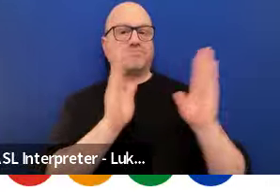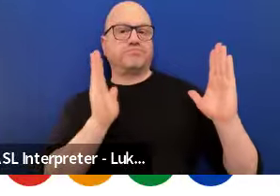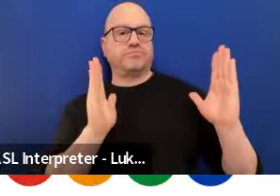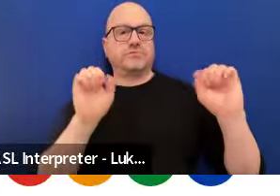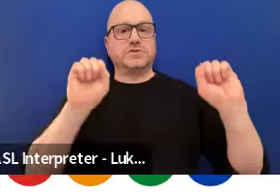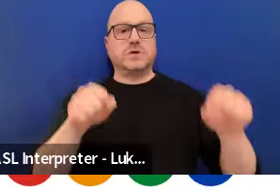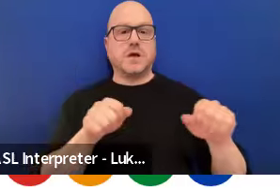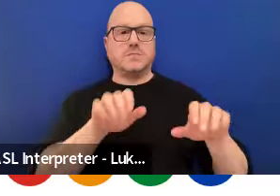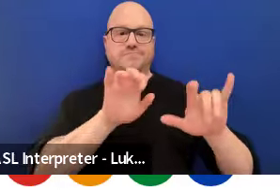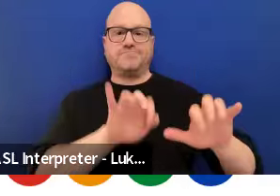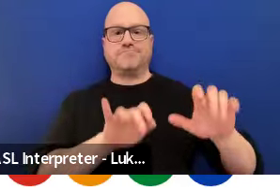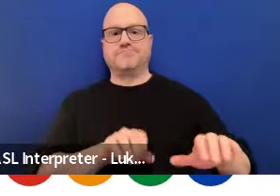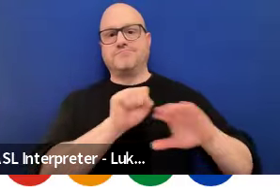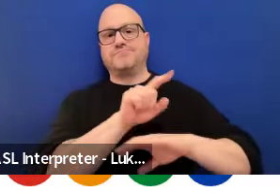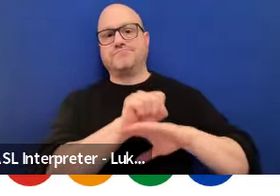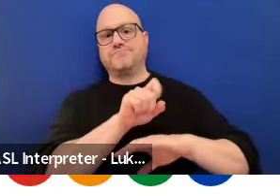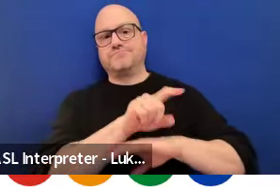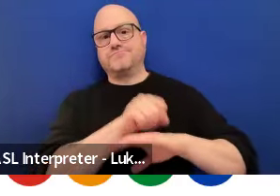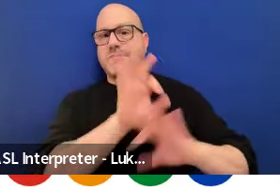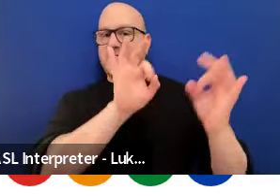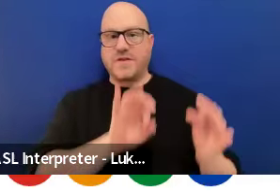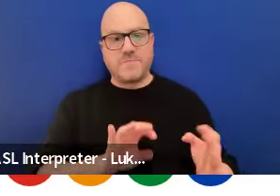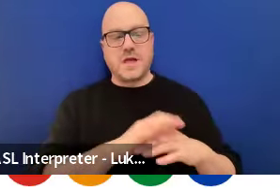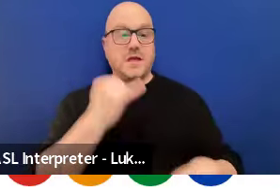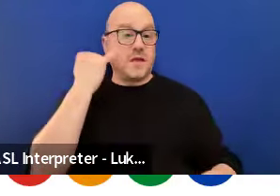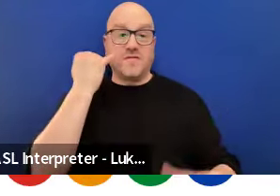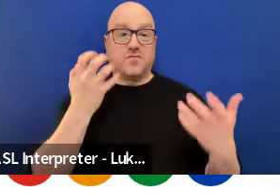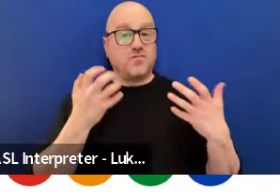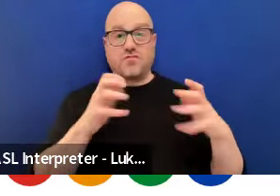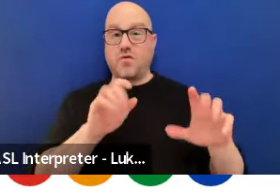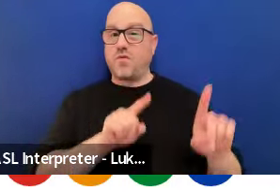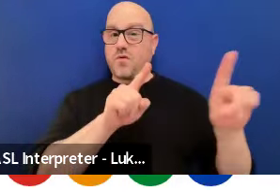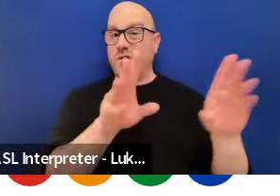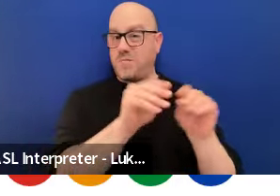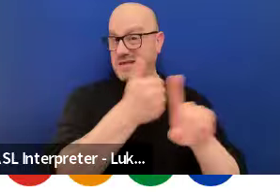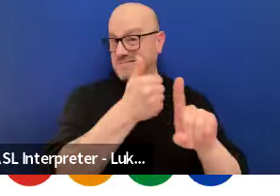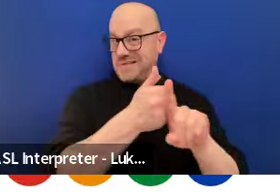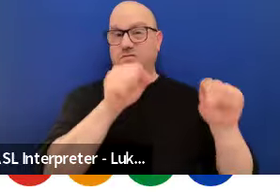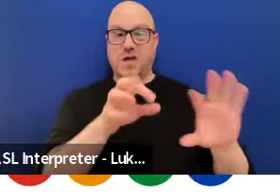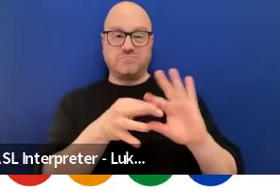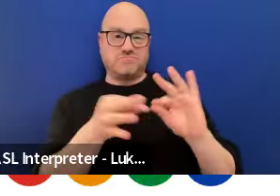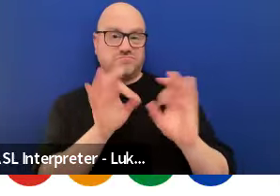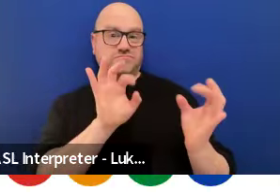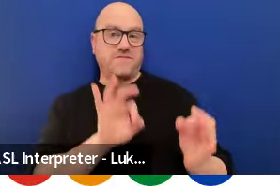AND THERE WILL BE A PUBLIC COMMENT PERIOD WHERE YOU CAN WRITE